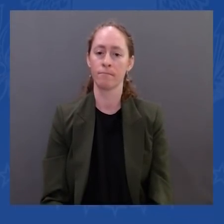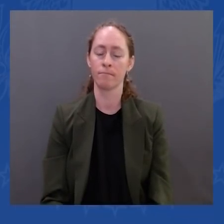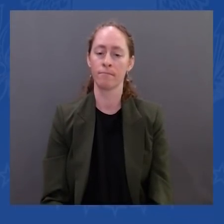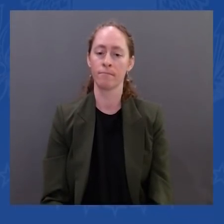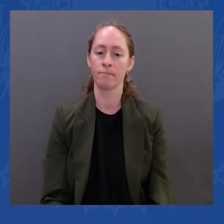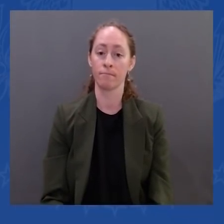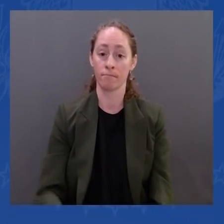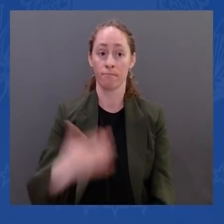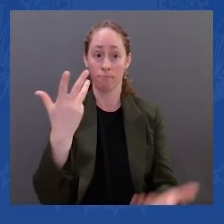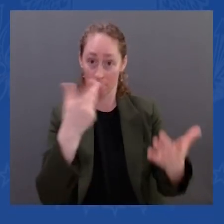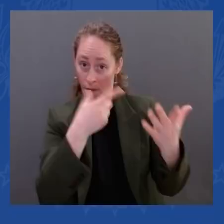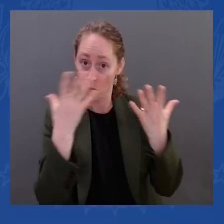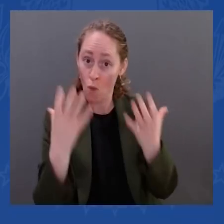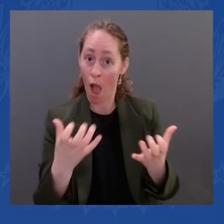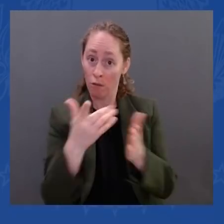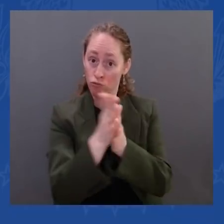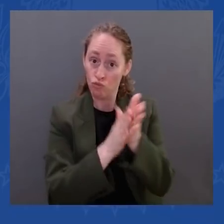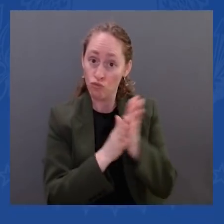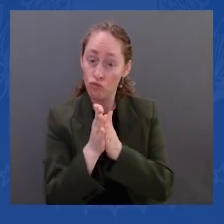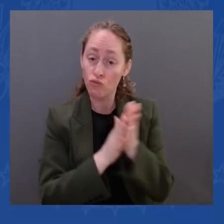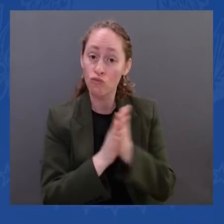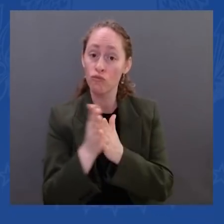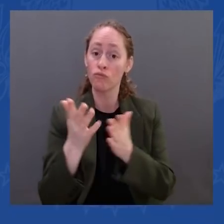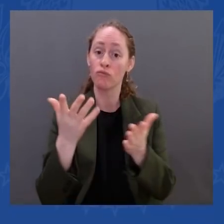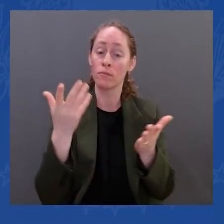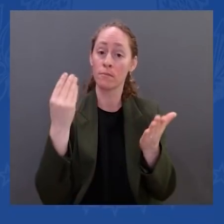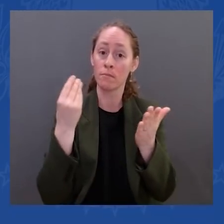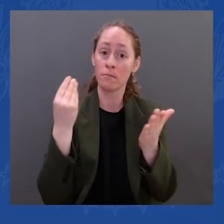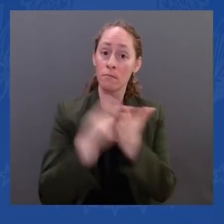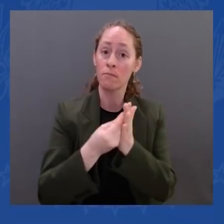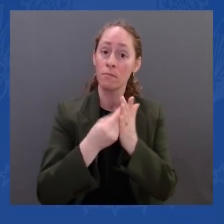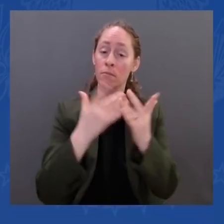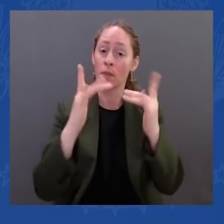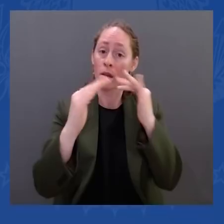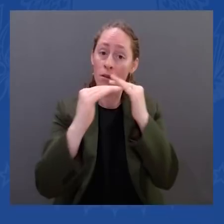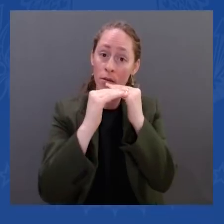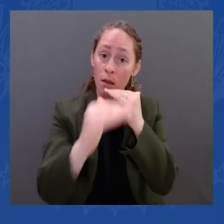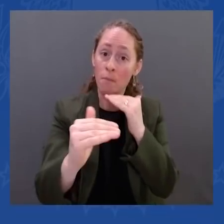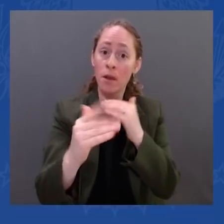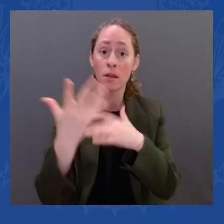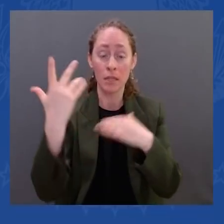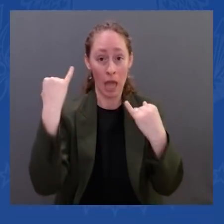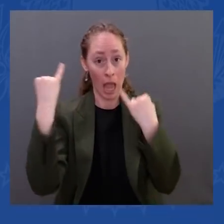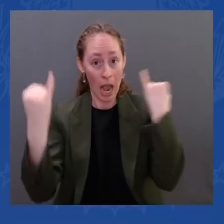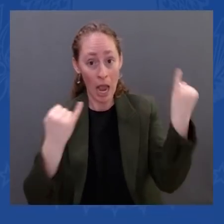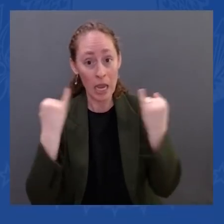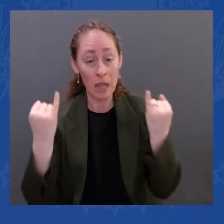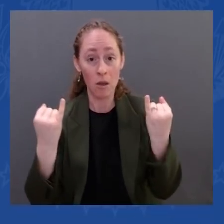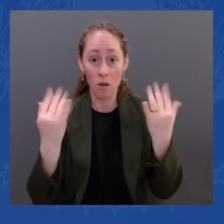They have significant responsibility. Even in the economic field, they have to live up to that responsibility.